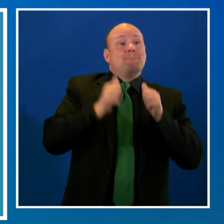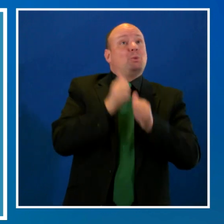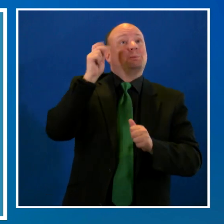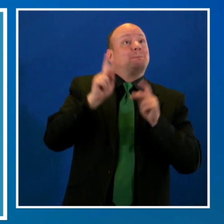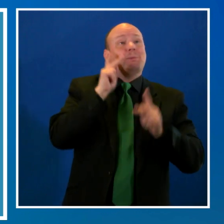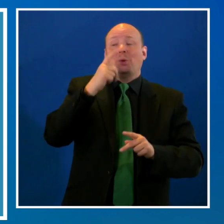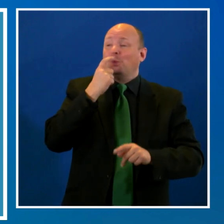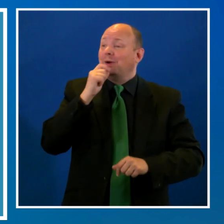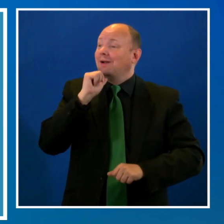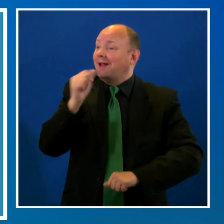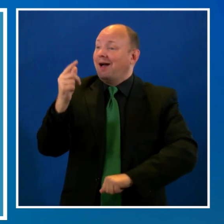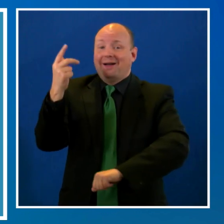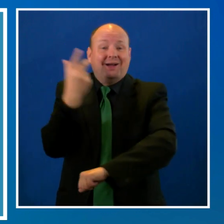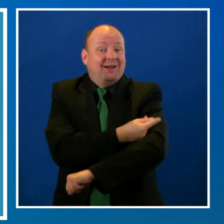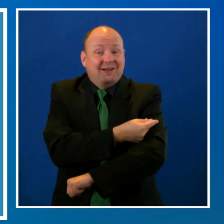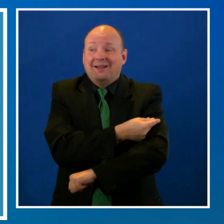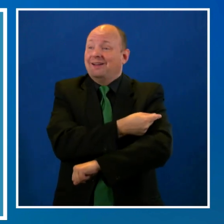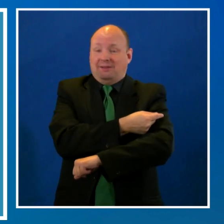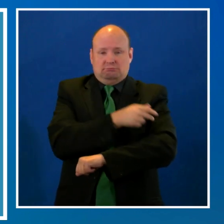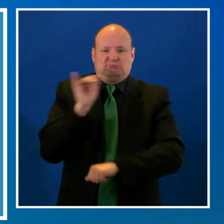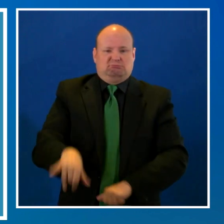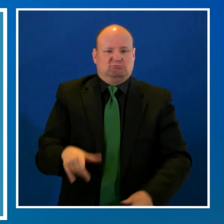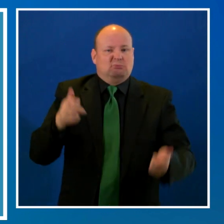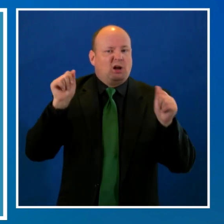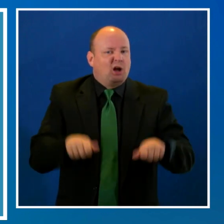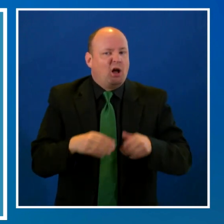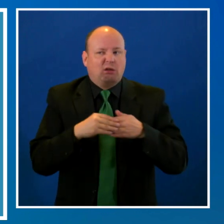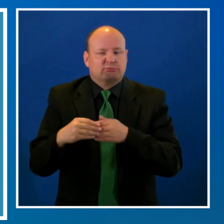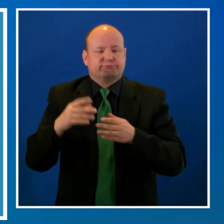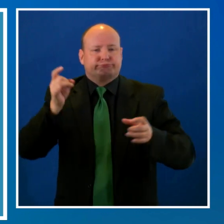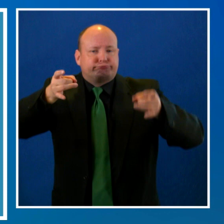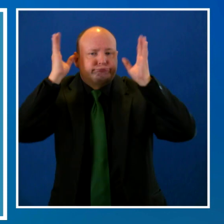As of the end of February, more than 13 million doses of the